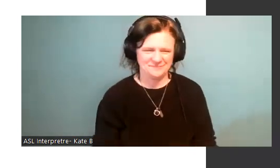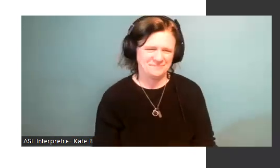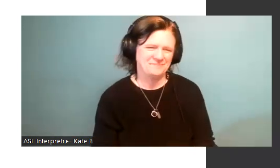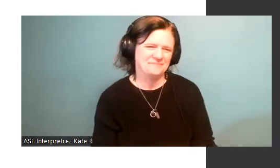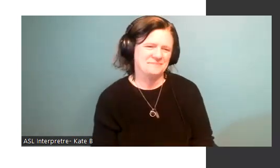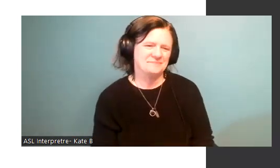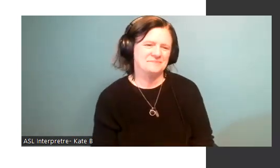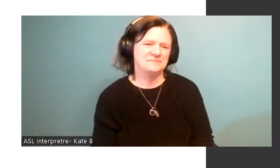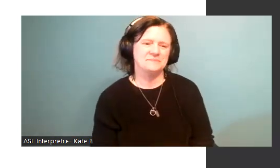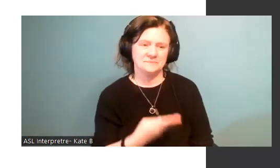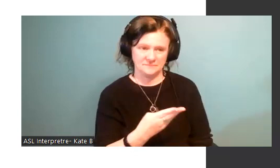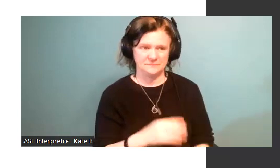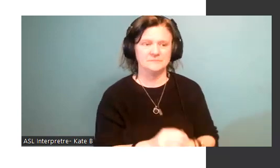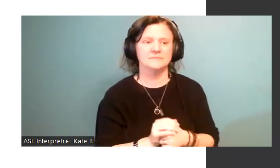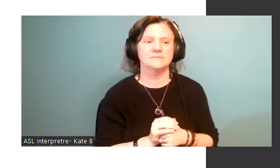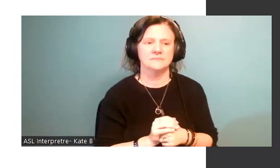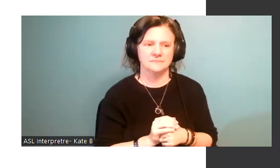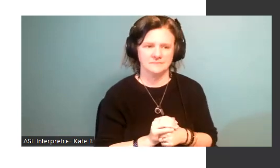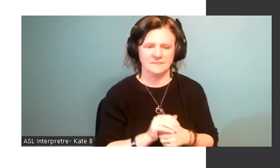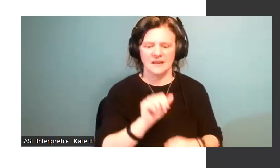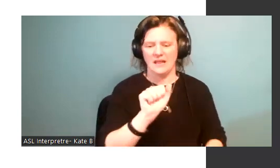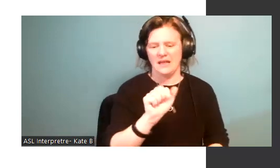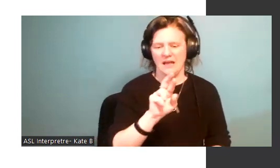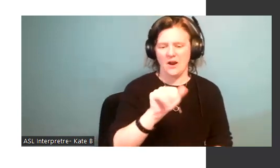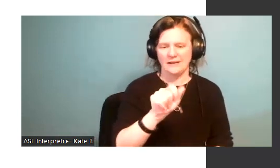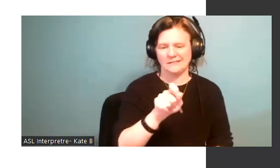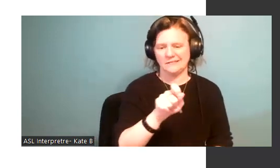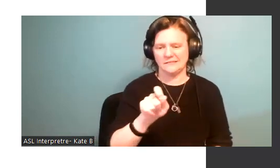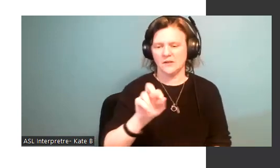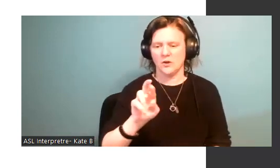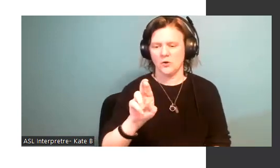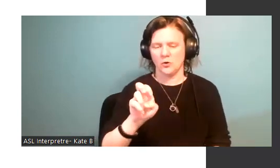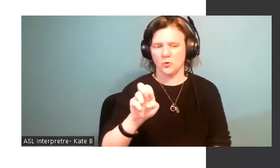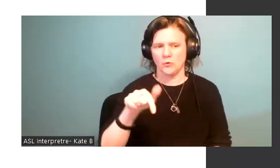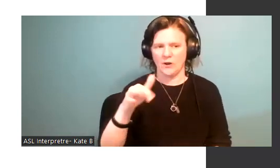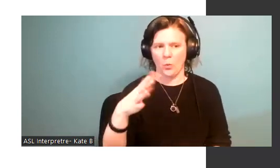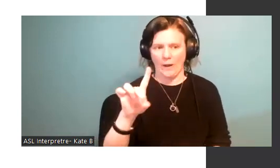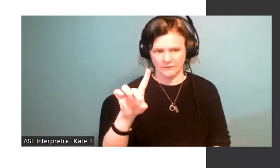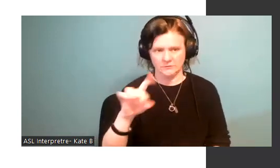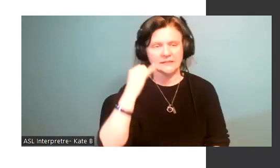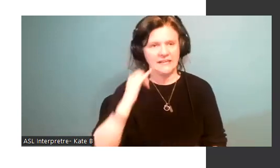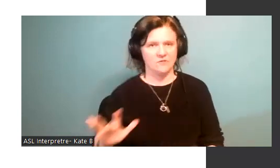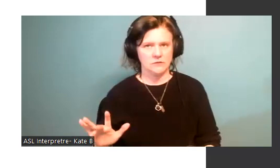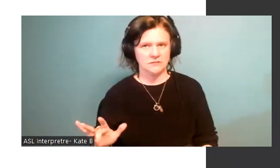cognizant when you're using lives and on what.